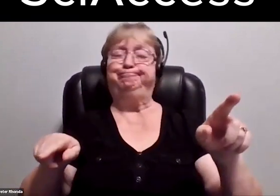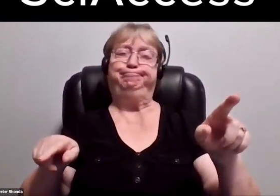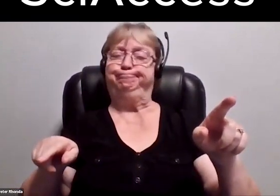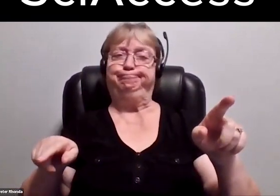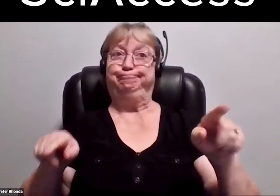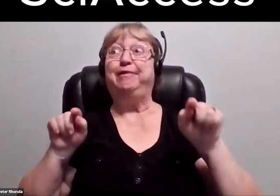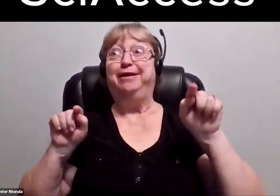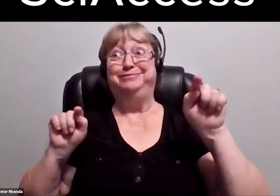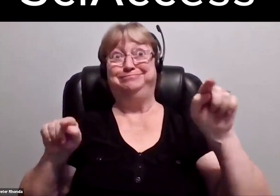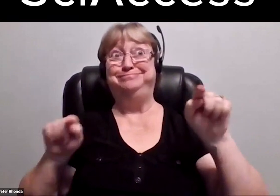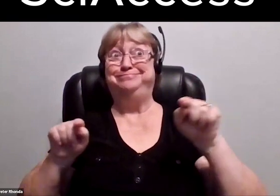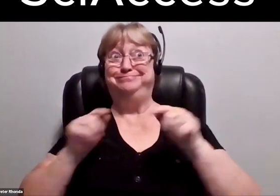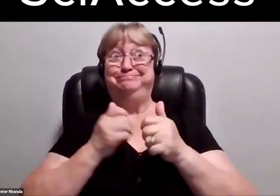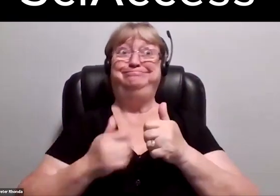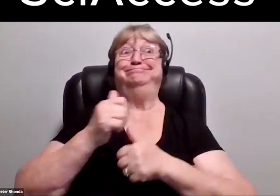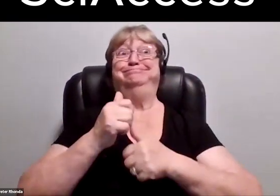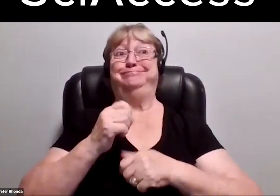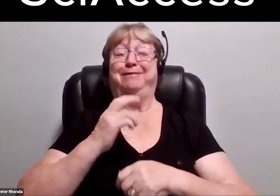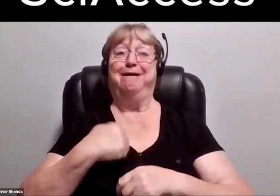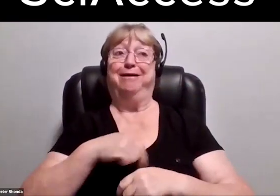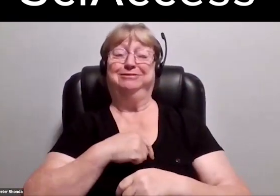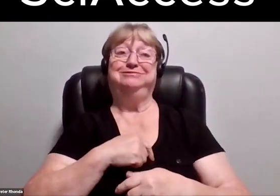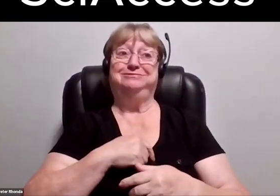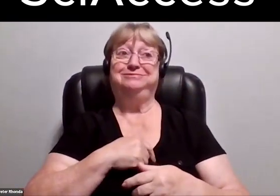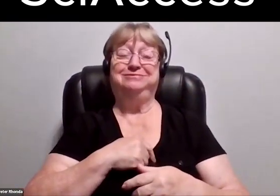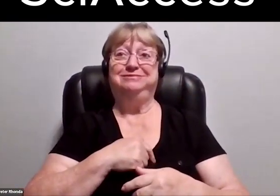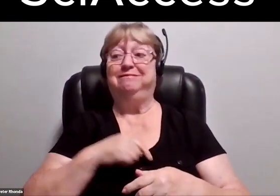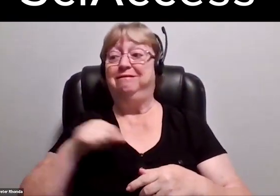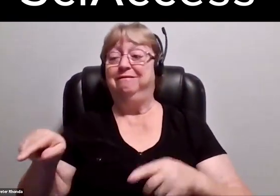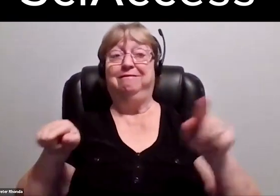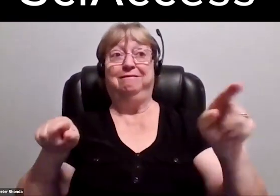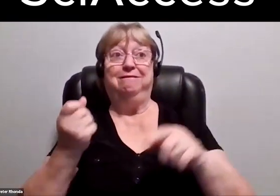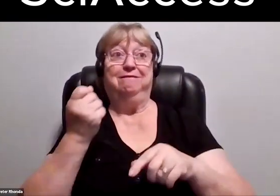than we are at understanding exactly what is needed